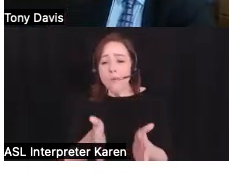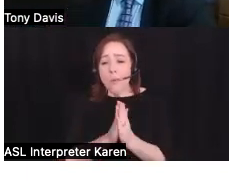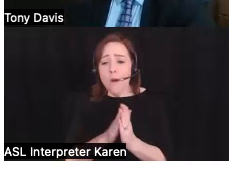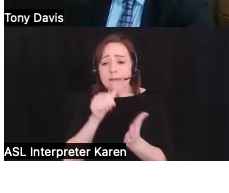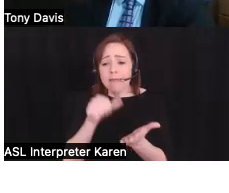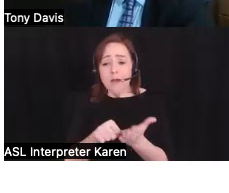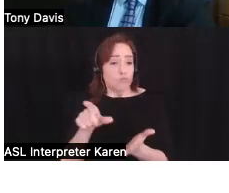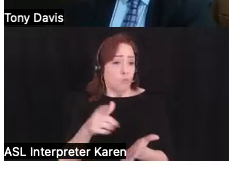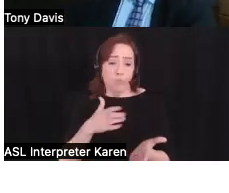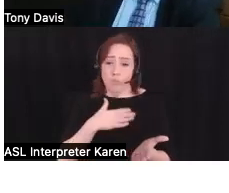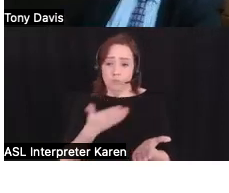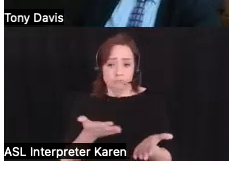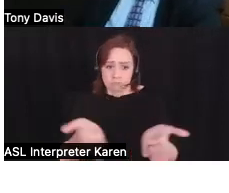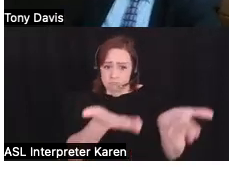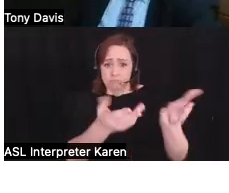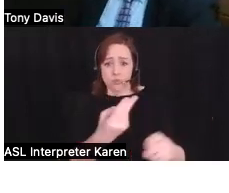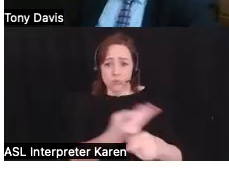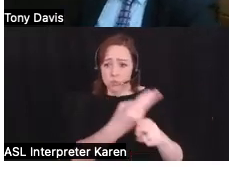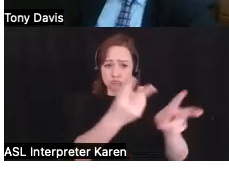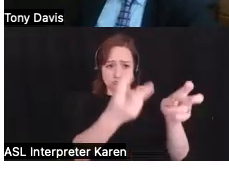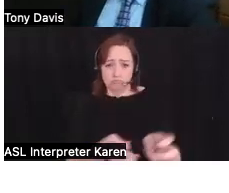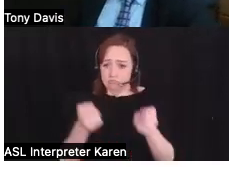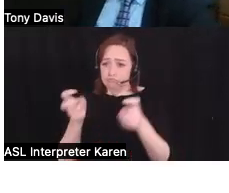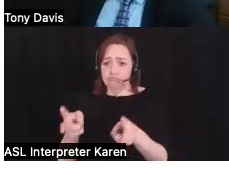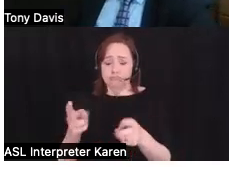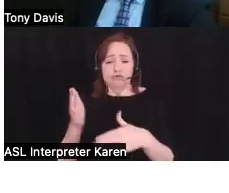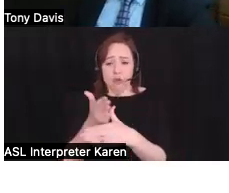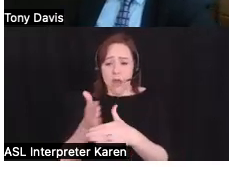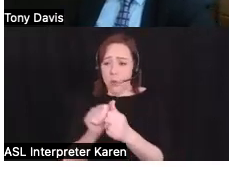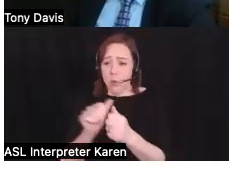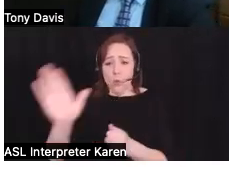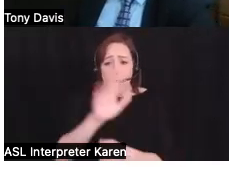with your patients. this letter would really help your patients to be able to request the